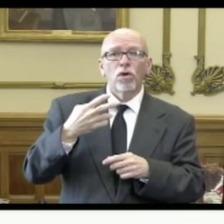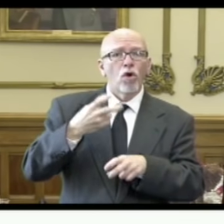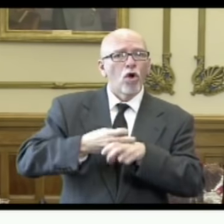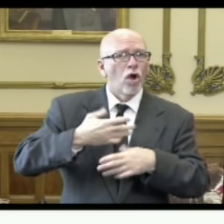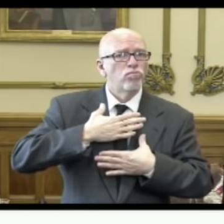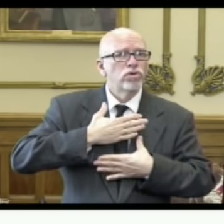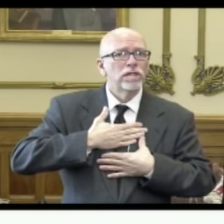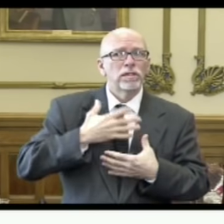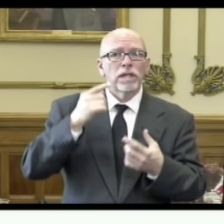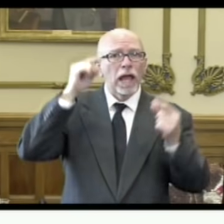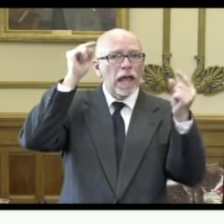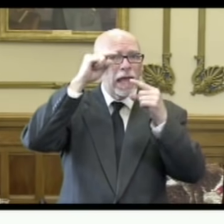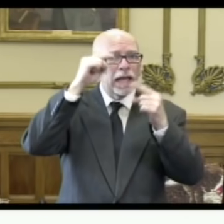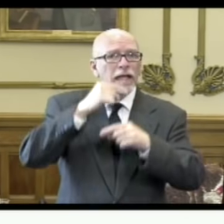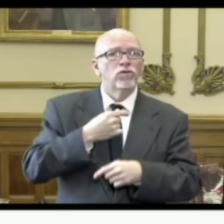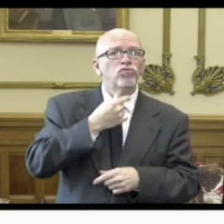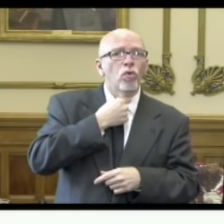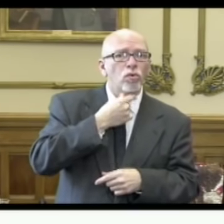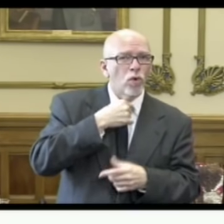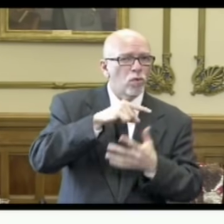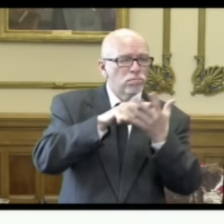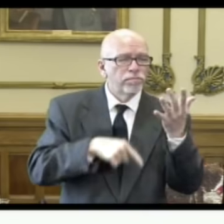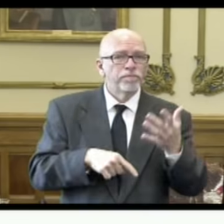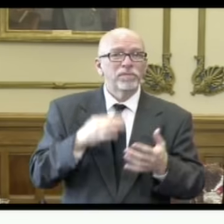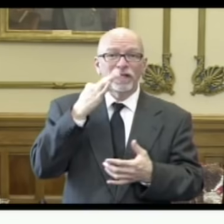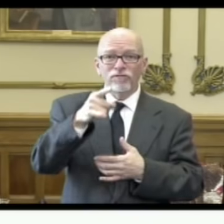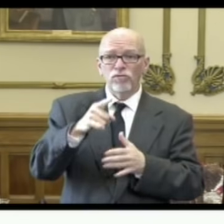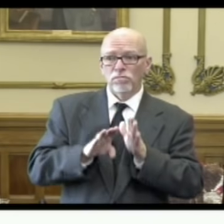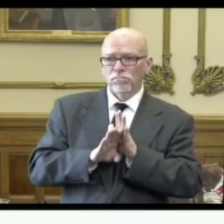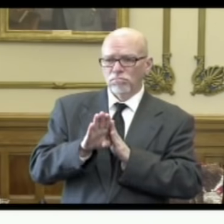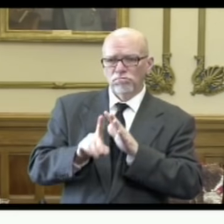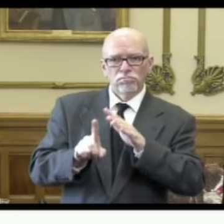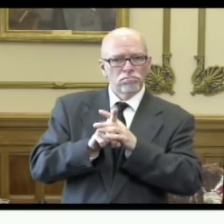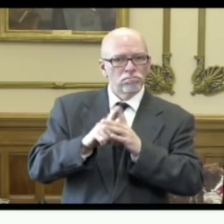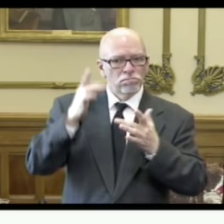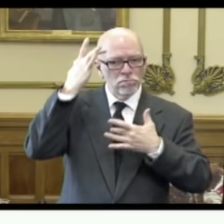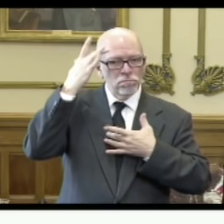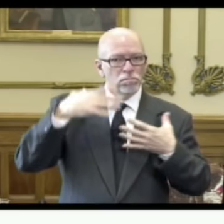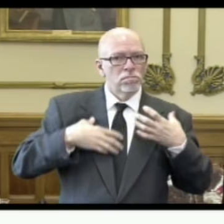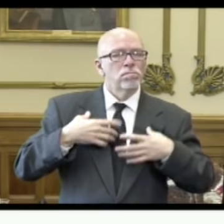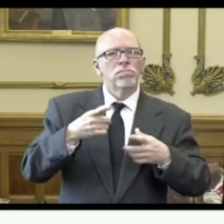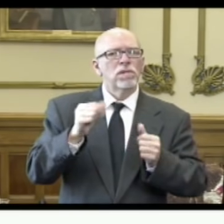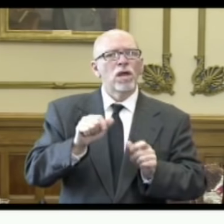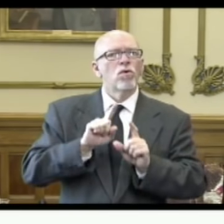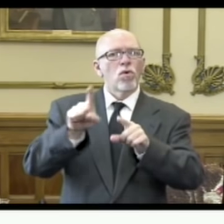TESTED. ANYBODY THAT HAS SYMPTOM SO COUGH OR COLD SYMPTOMS FEVER. SHORTNESS OF